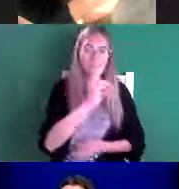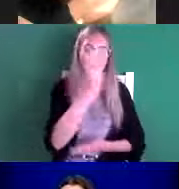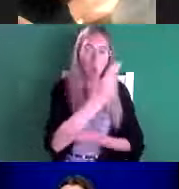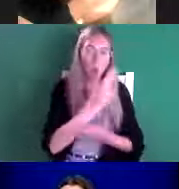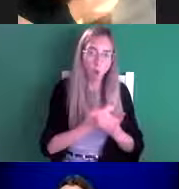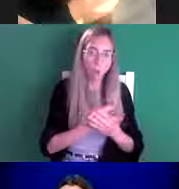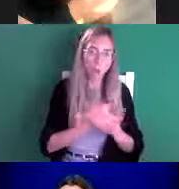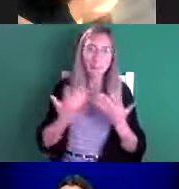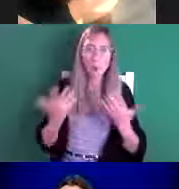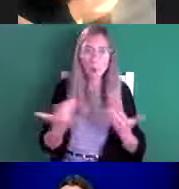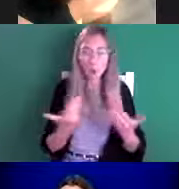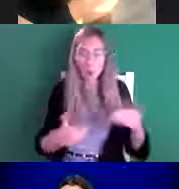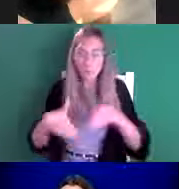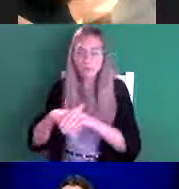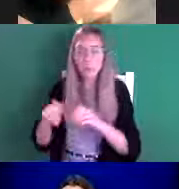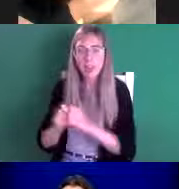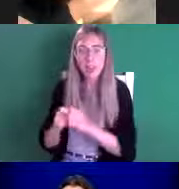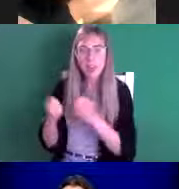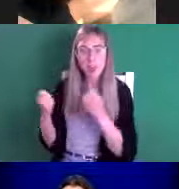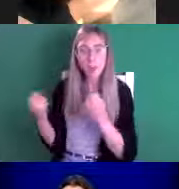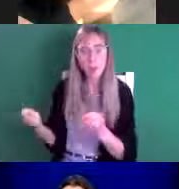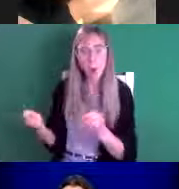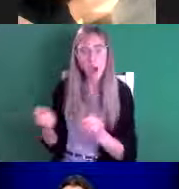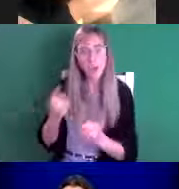another thing on to the galleries felt we didn't want to do that